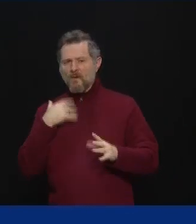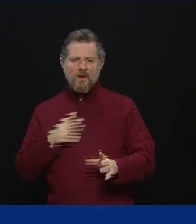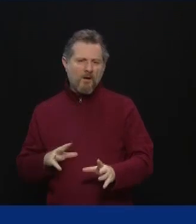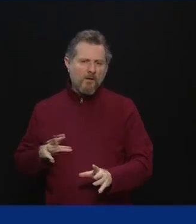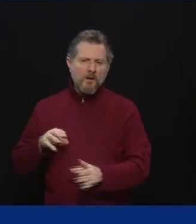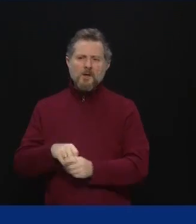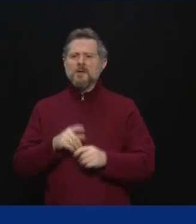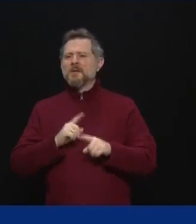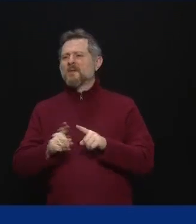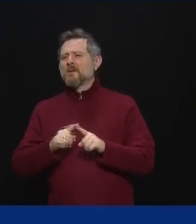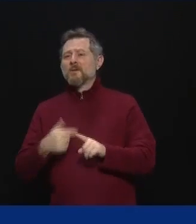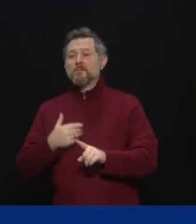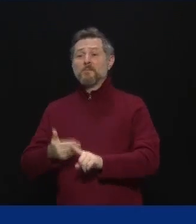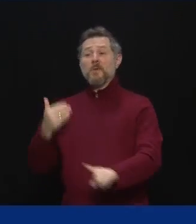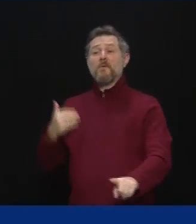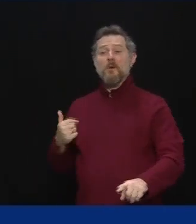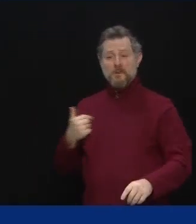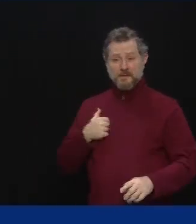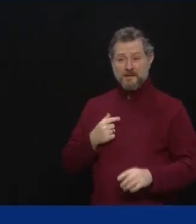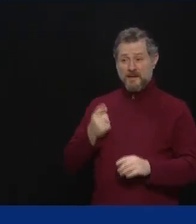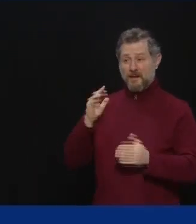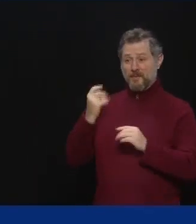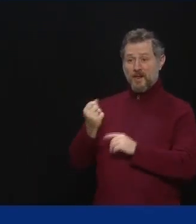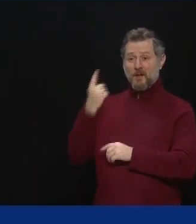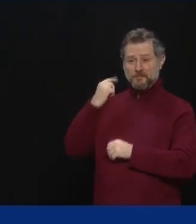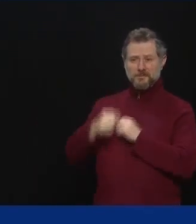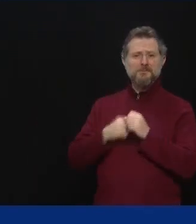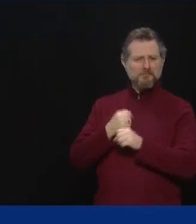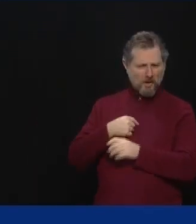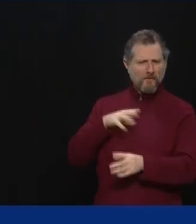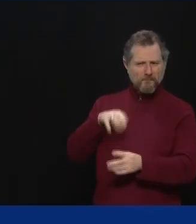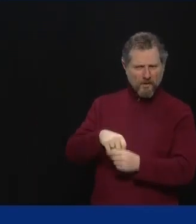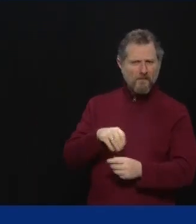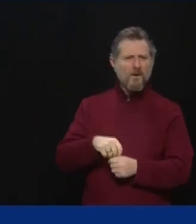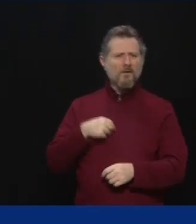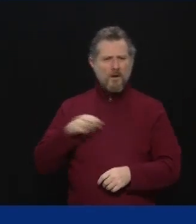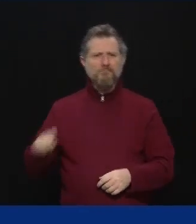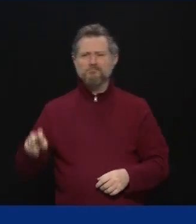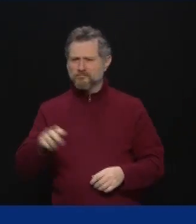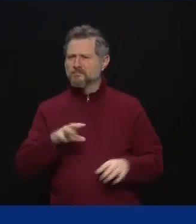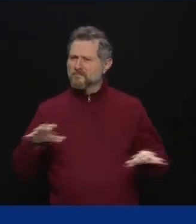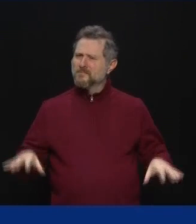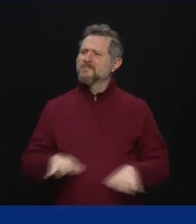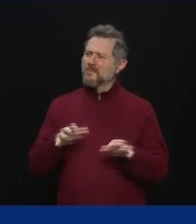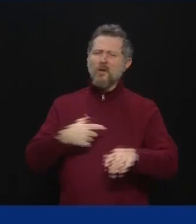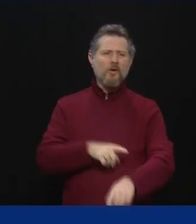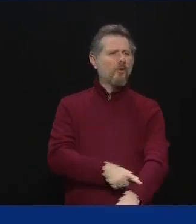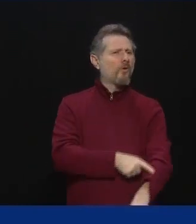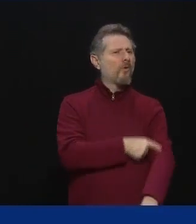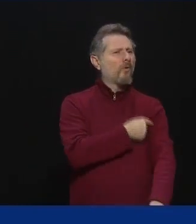HAS BEEN AN EXTRAORDINARY FOUR MONTHS FOR ME PERSONALLY BUT I WAS VERY ENGAGED IN THIS OVER THE PROCESS BEGINNING BACK IN